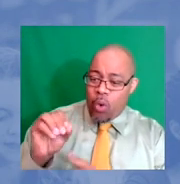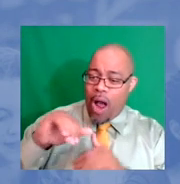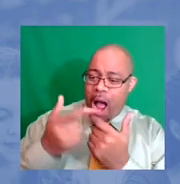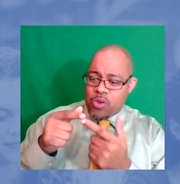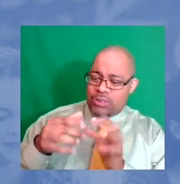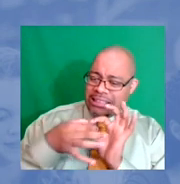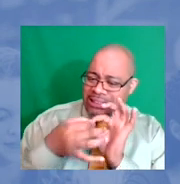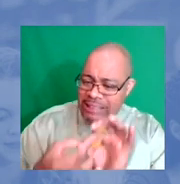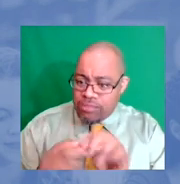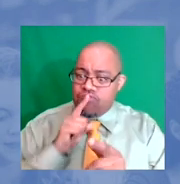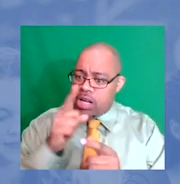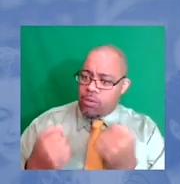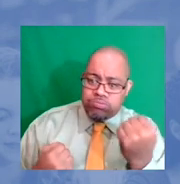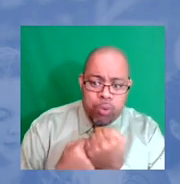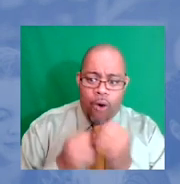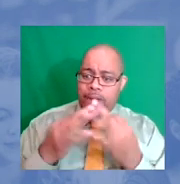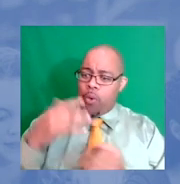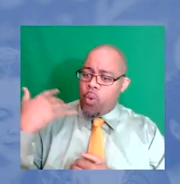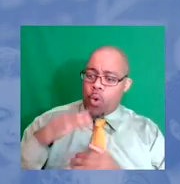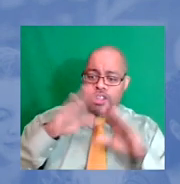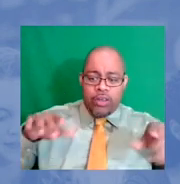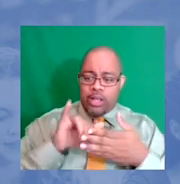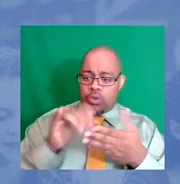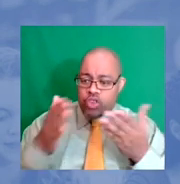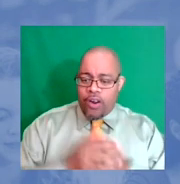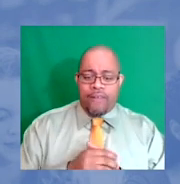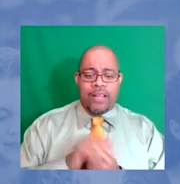FOR THE FAMILIES AND CHILDREN YOU SERVED THAT YOU LEANED IN AND DIDN'T ASSUME YOU HAD THE